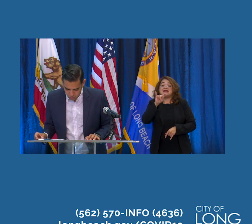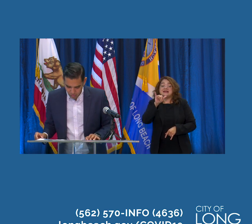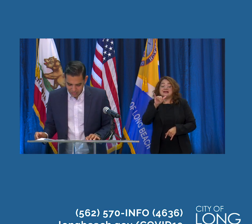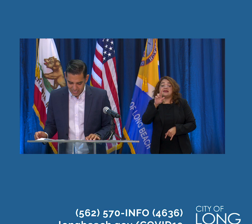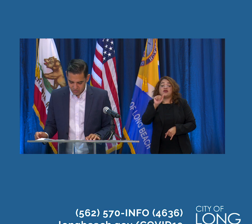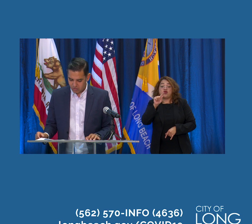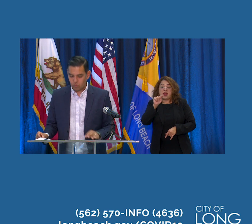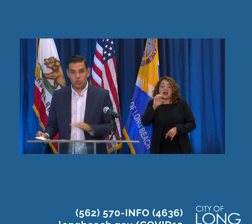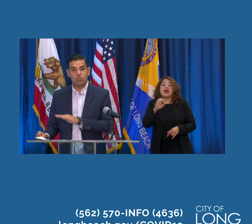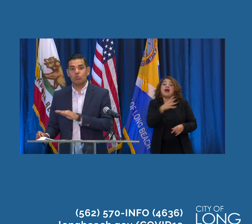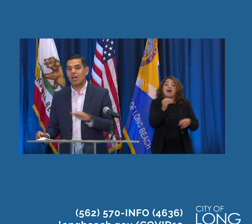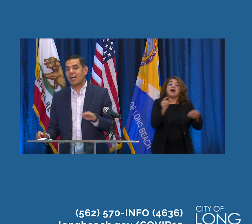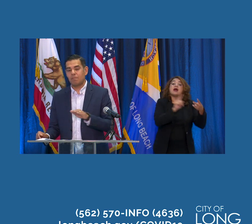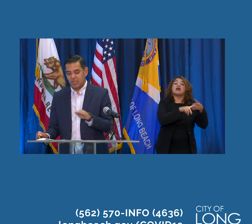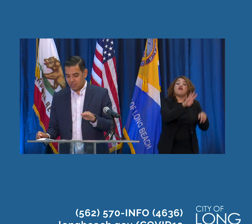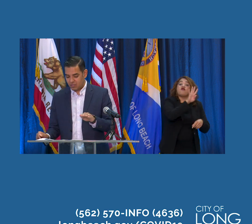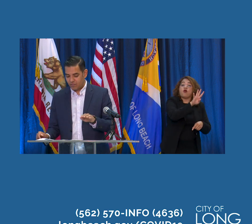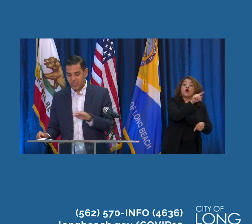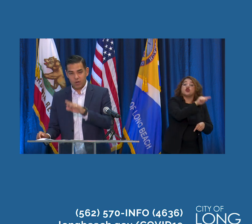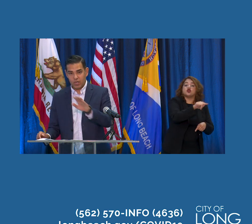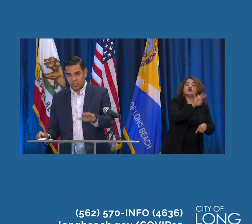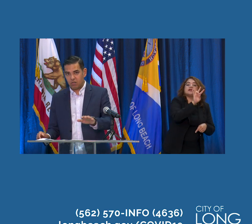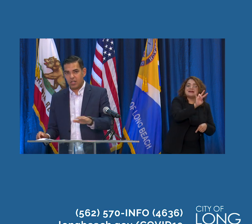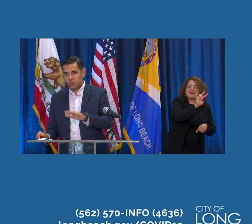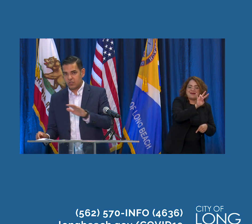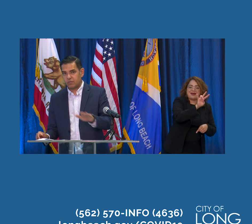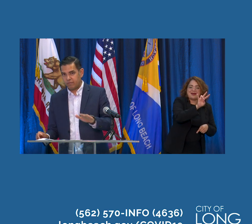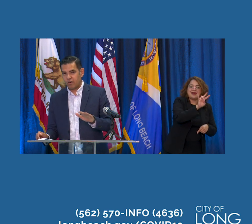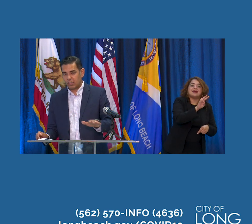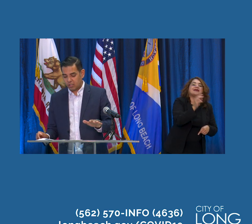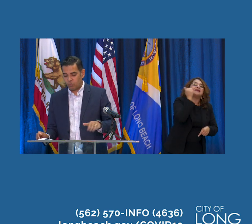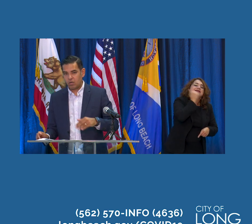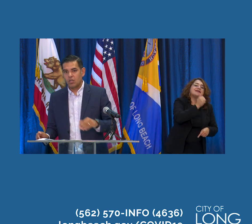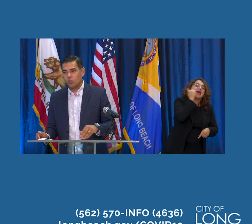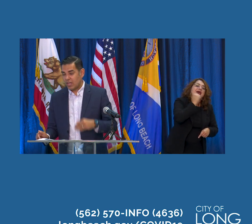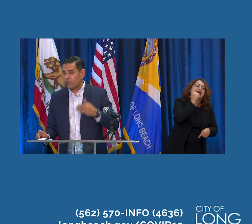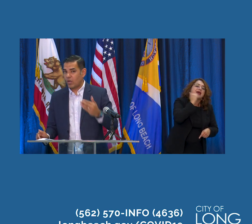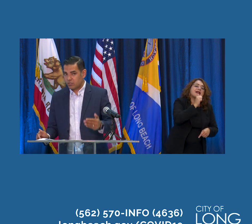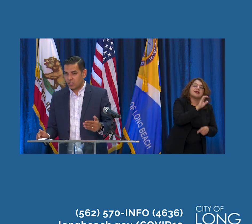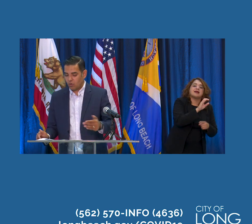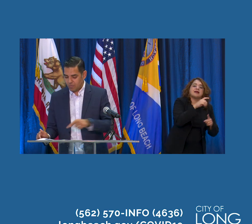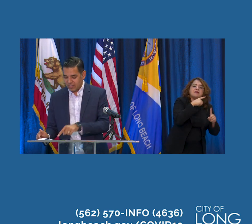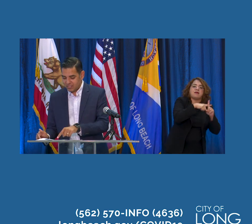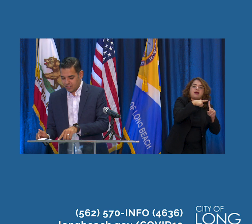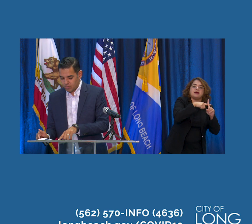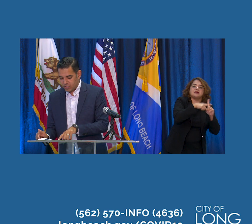cases. We do not meet that criteria, just to be very clear. We're, we have a ways to go to meet that second criteria.